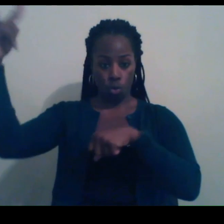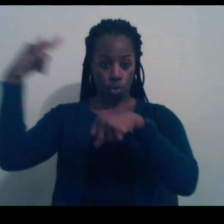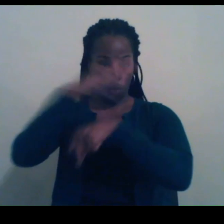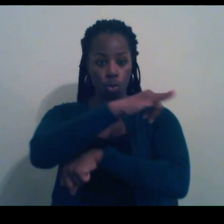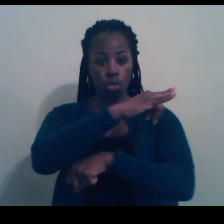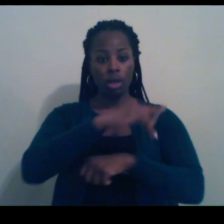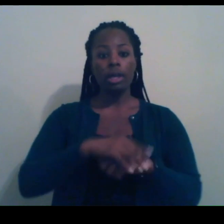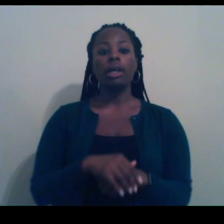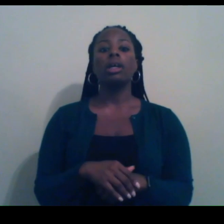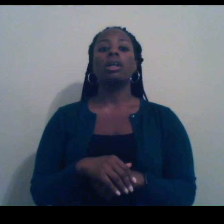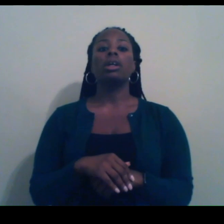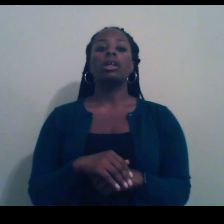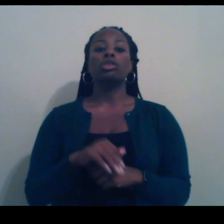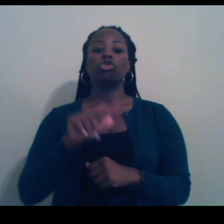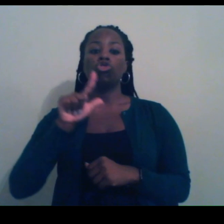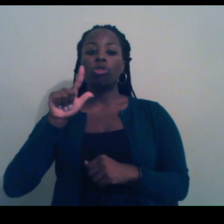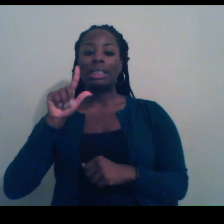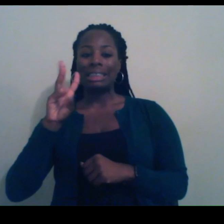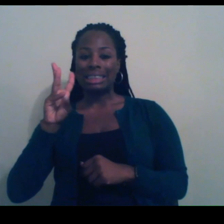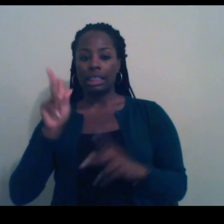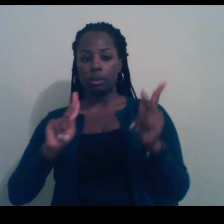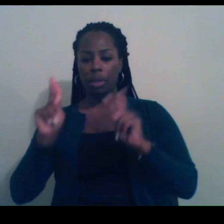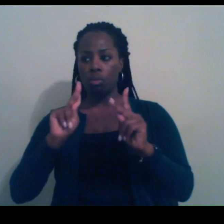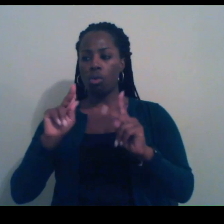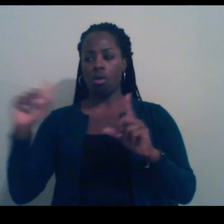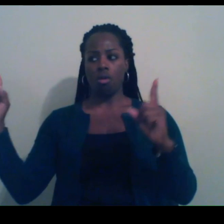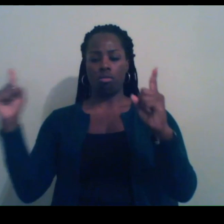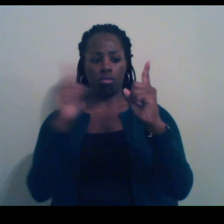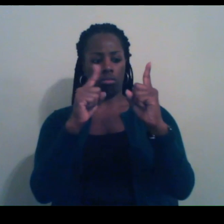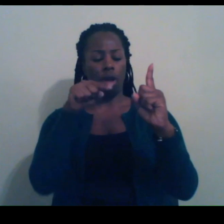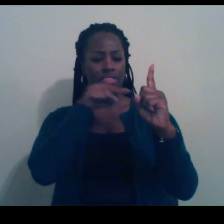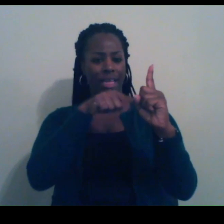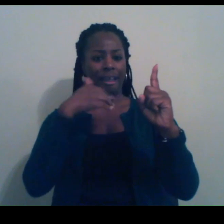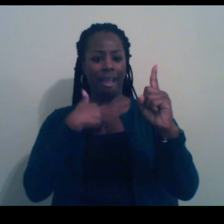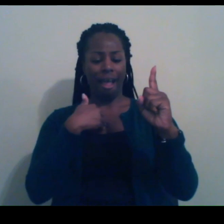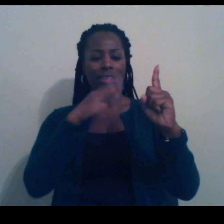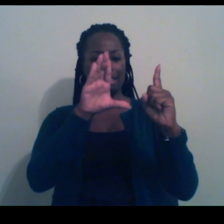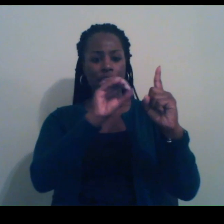are believed to be person-to-person spread because of the president's strong